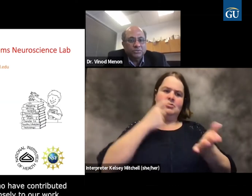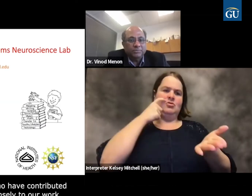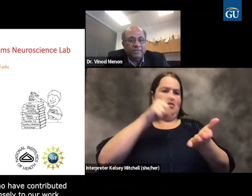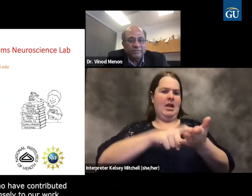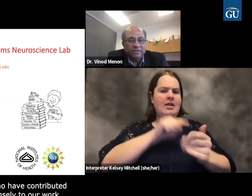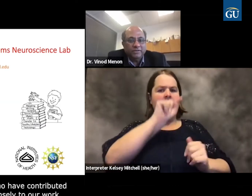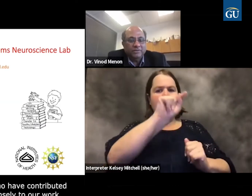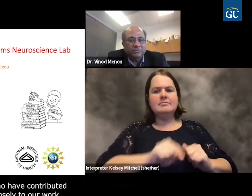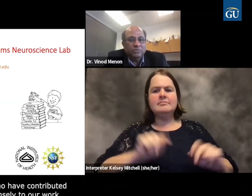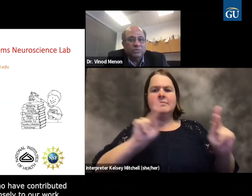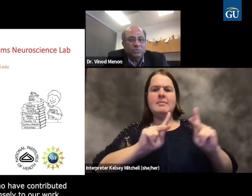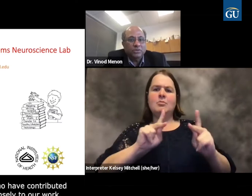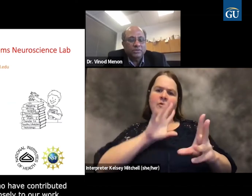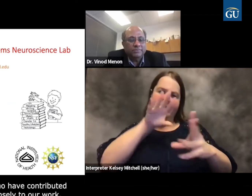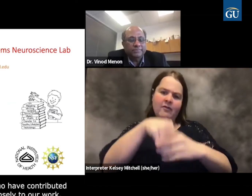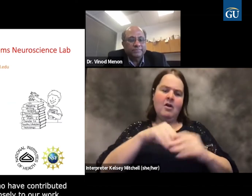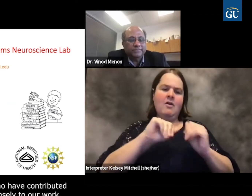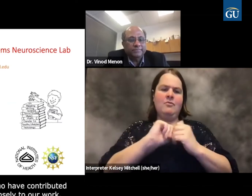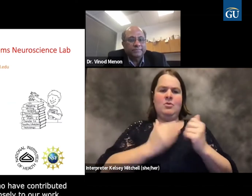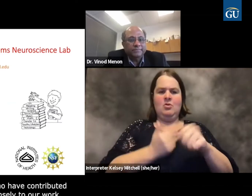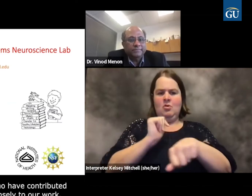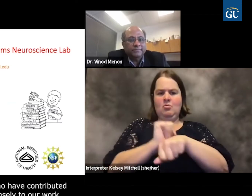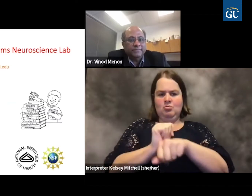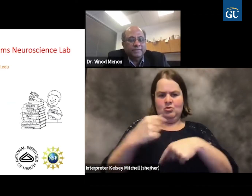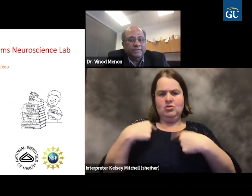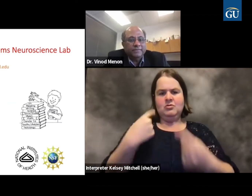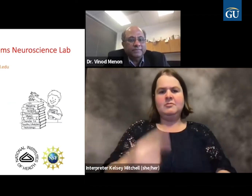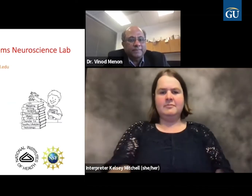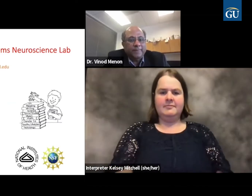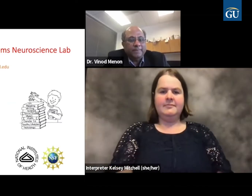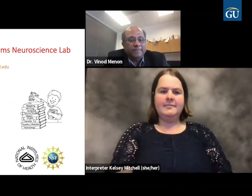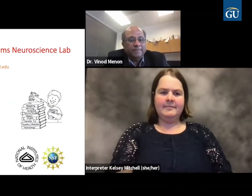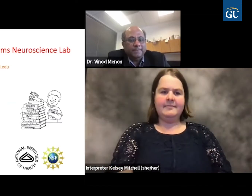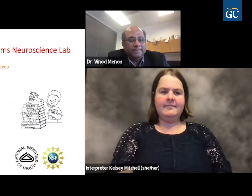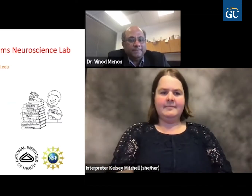who have contributed immensely to our work